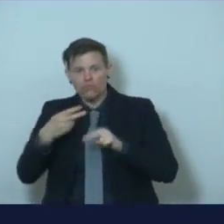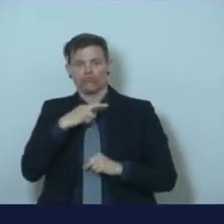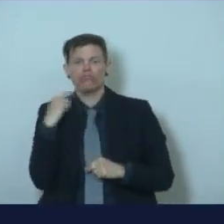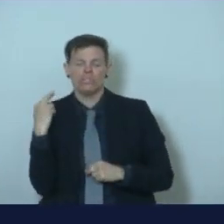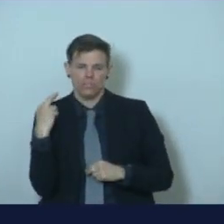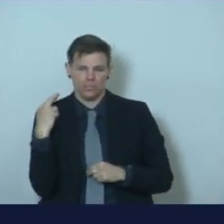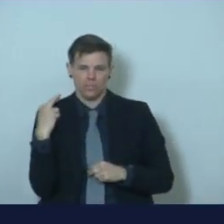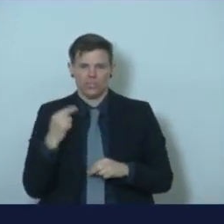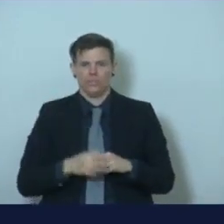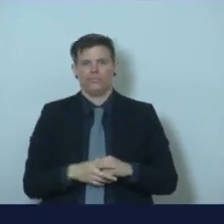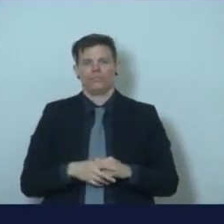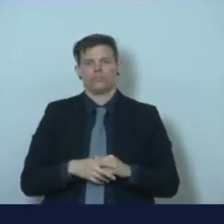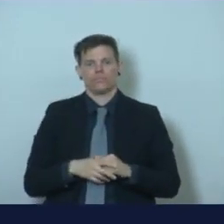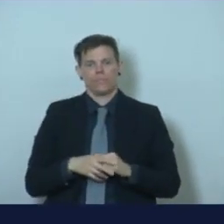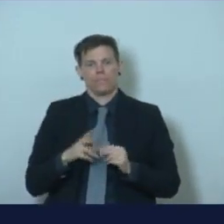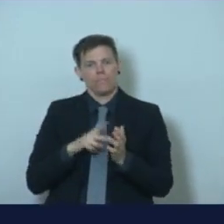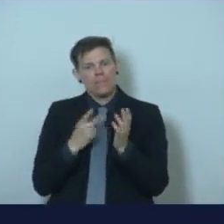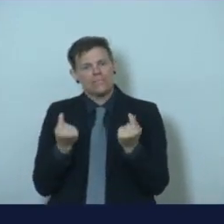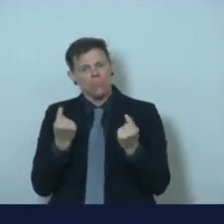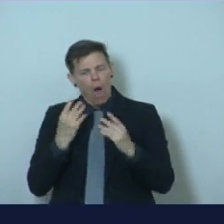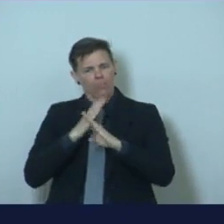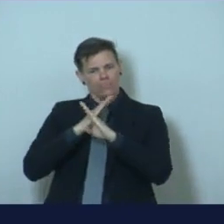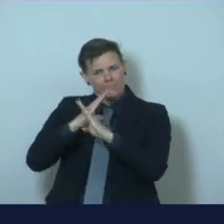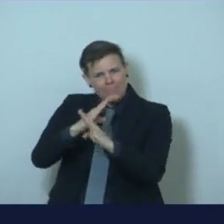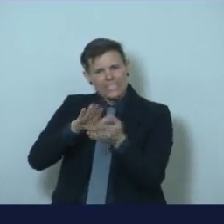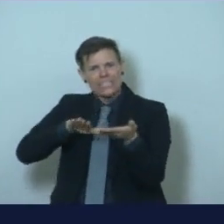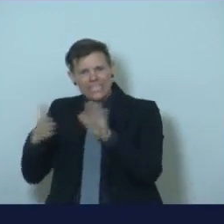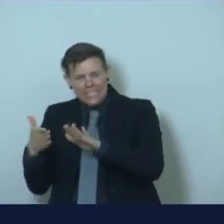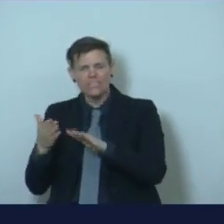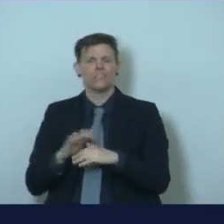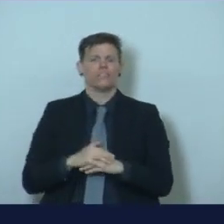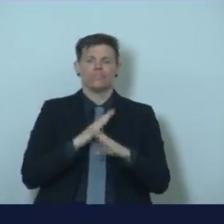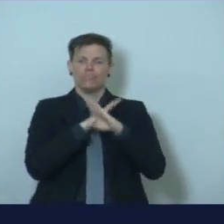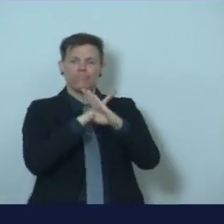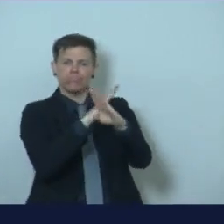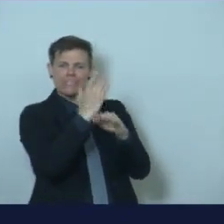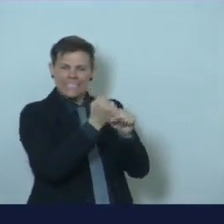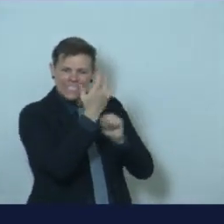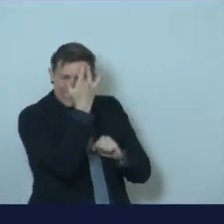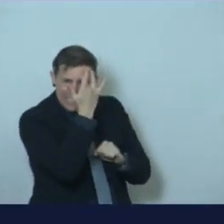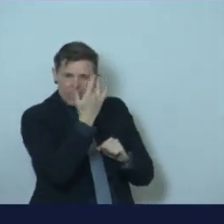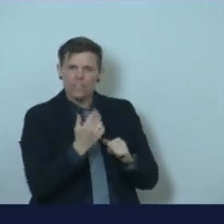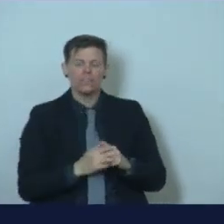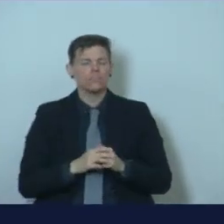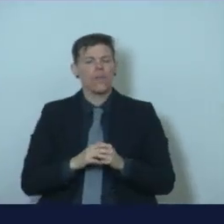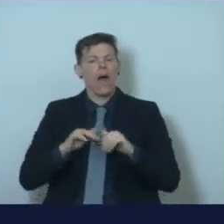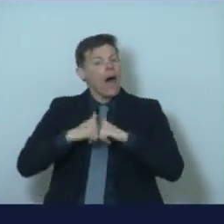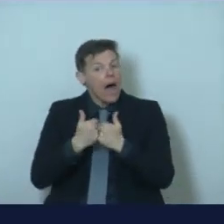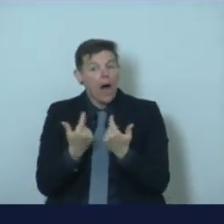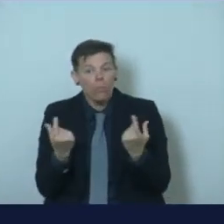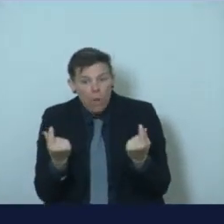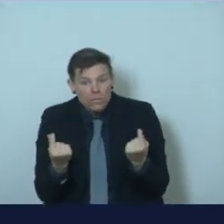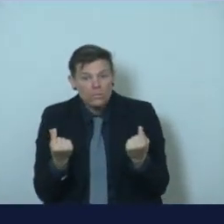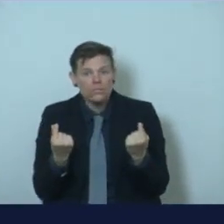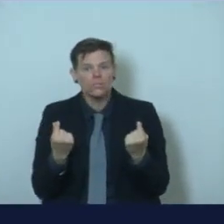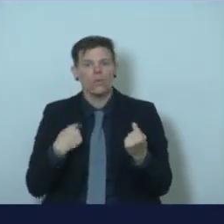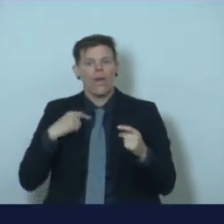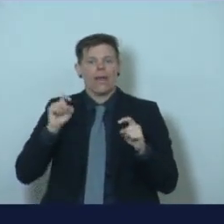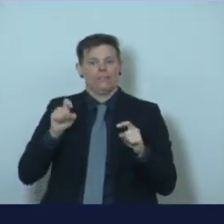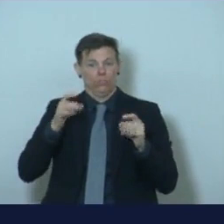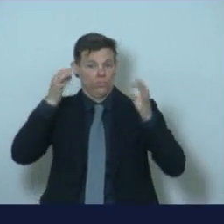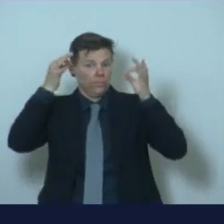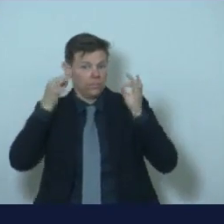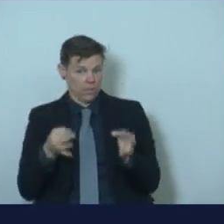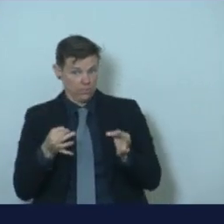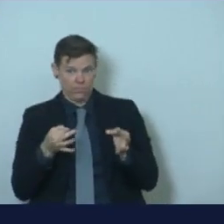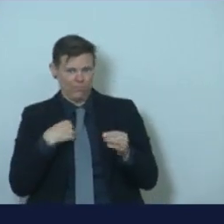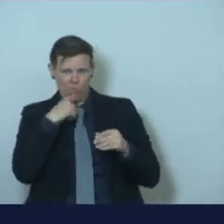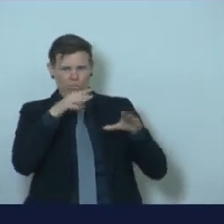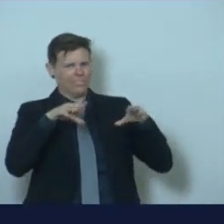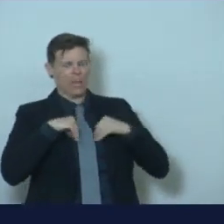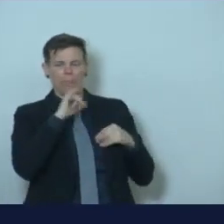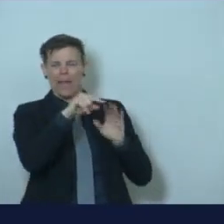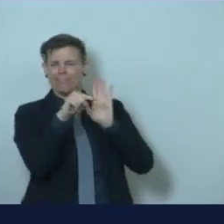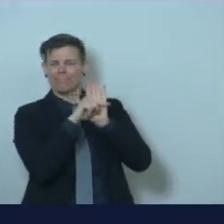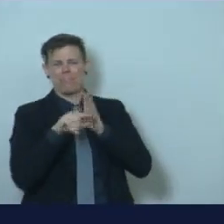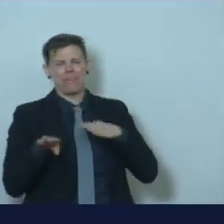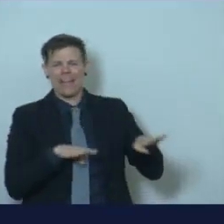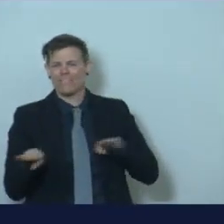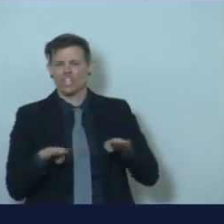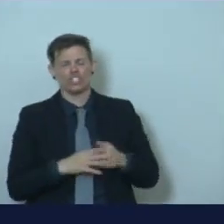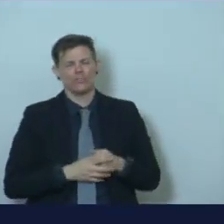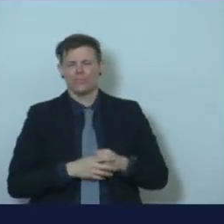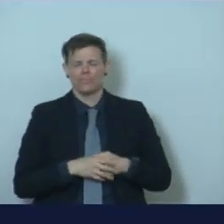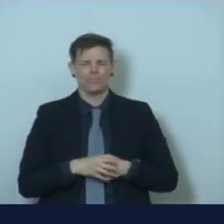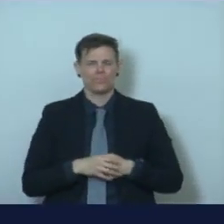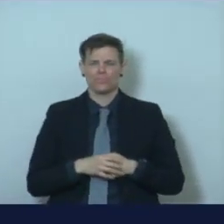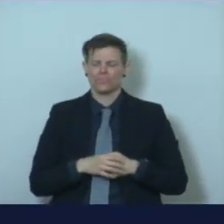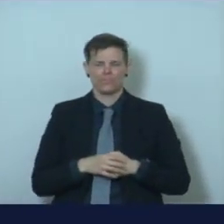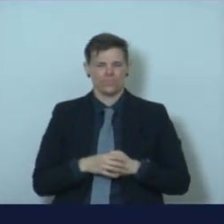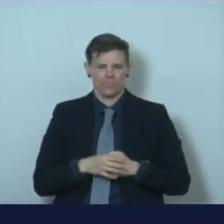WE HAVE THE ABILITY TO REDUCE RISKS WHICH MEANS REDUCE OR SPRING ALTOGETHER DEATHS AND THE ONLY WAY WE DO THAT IS BY DECIDING THAT IS ABSOLUTELY UNACCEPTABLE.